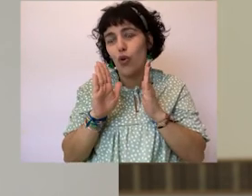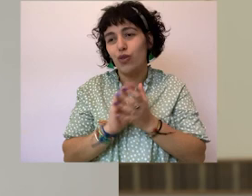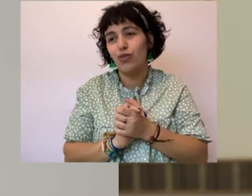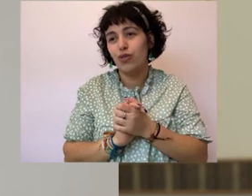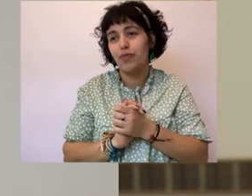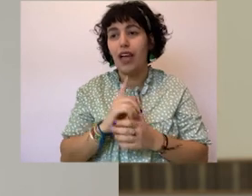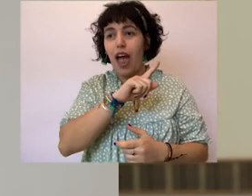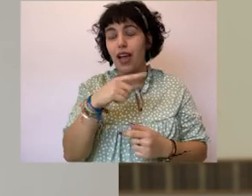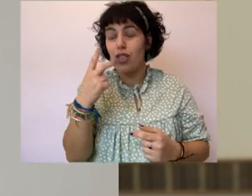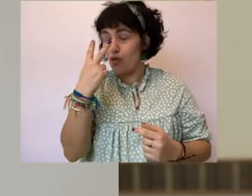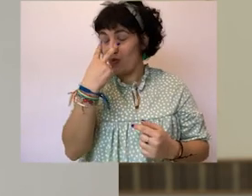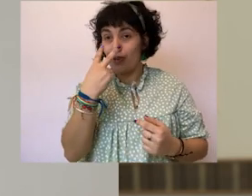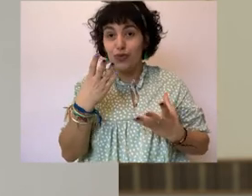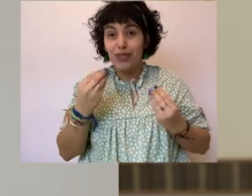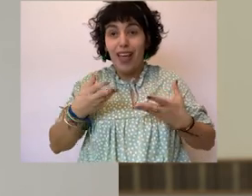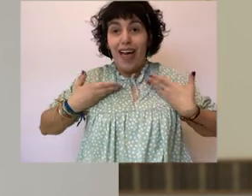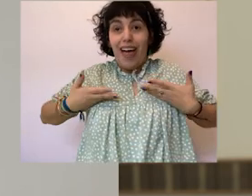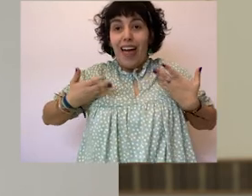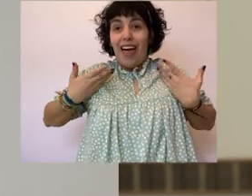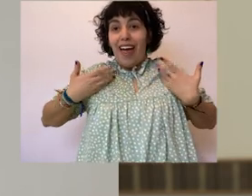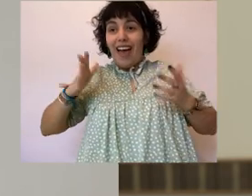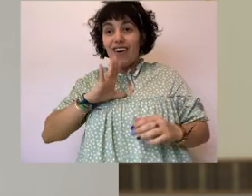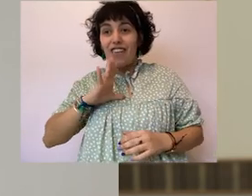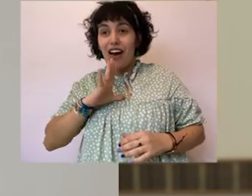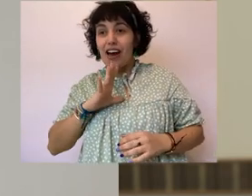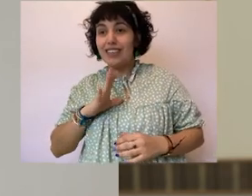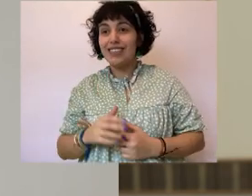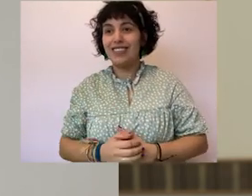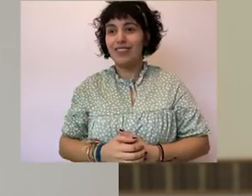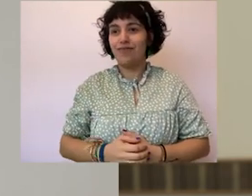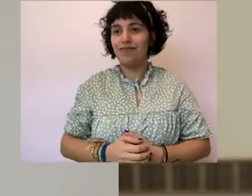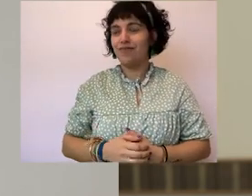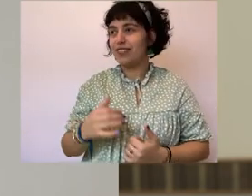Everyone has an incredible enthusiasm in their eyes so... -Outside looks